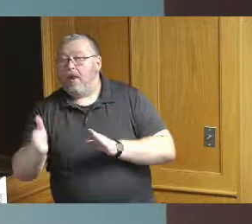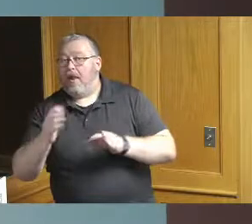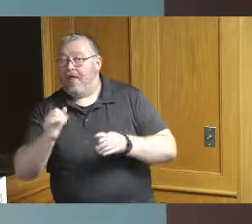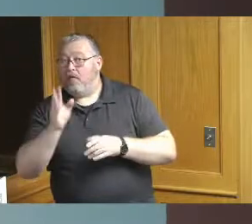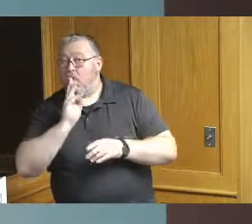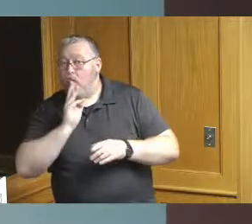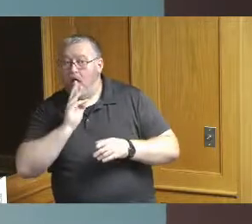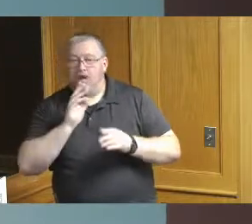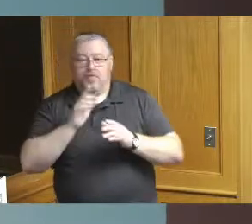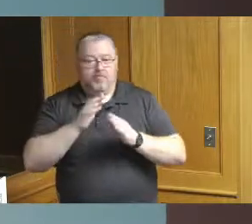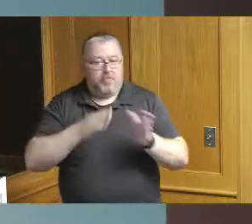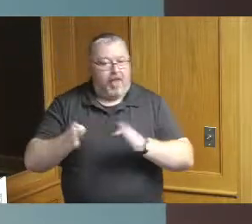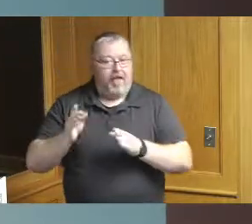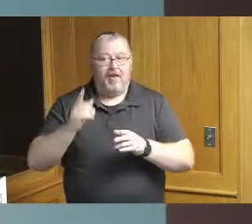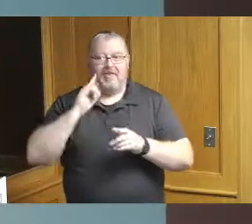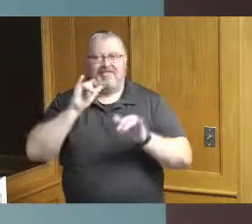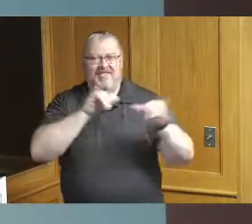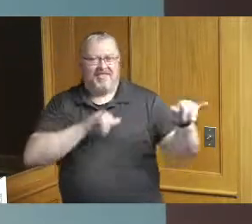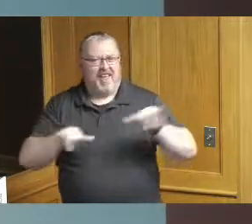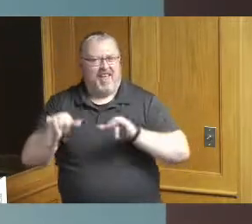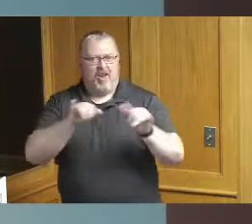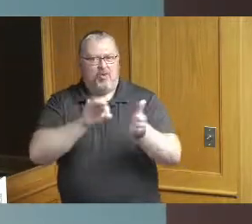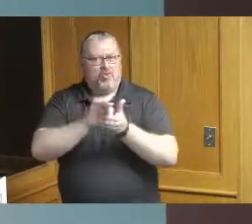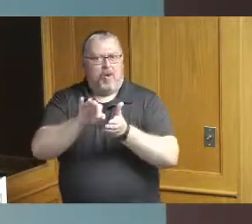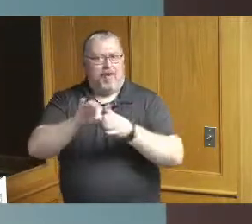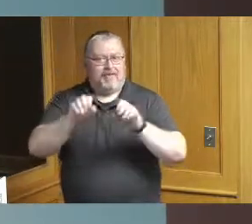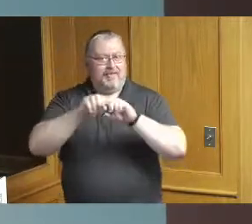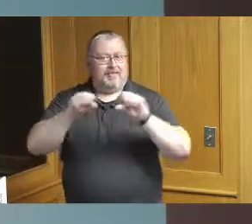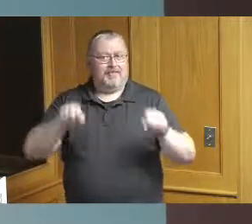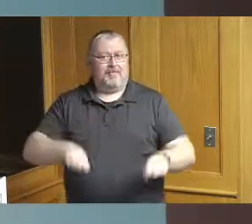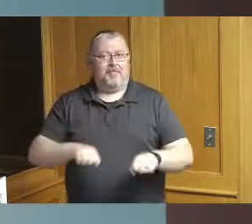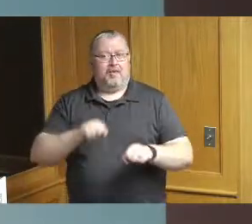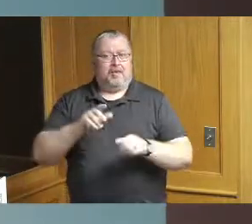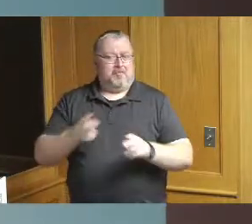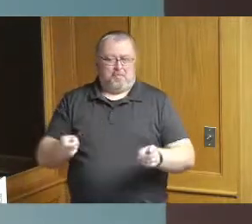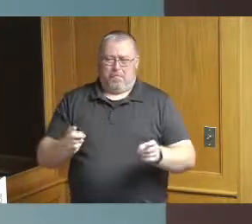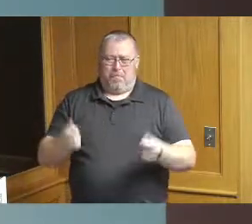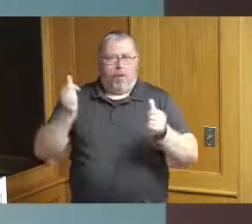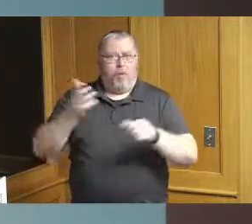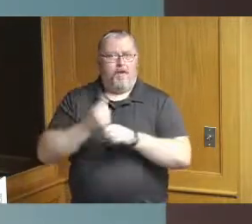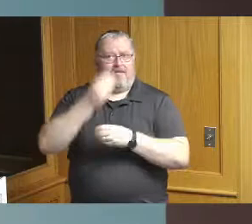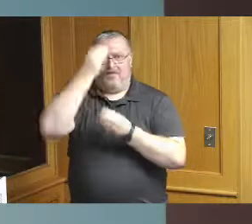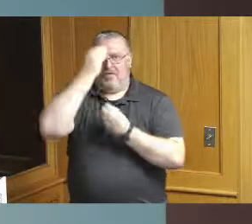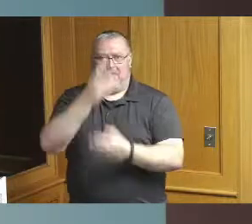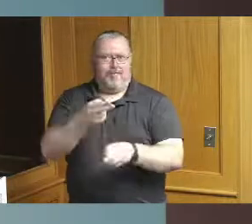it's stacked in cages system within seconds you get the information right so that's the